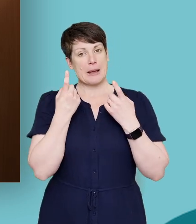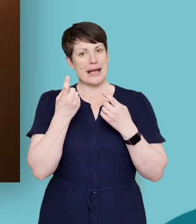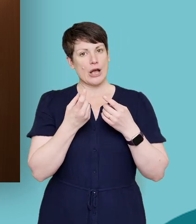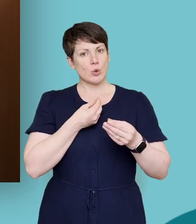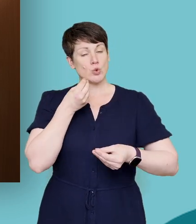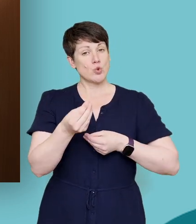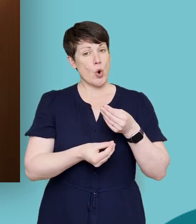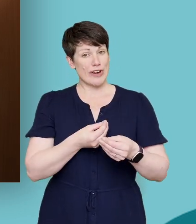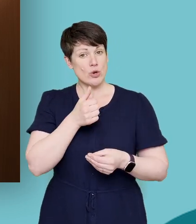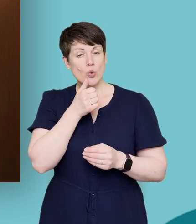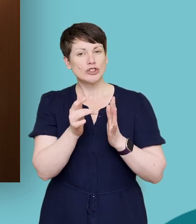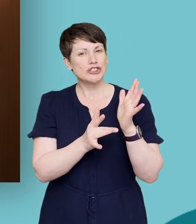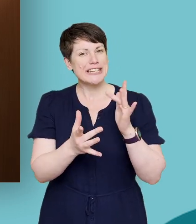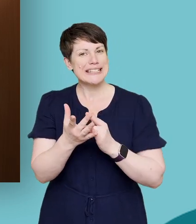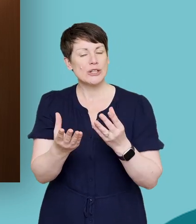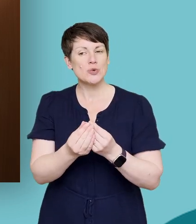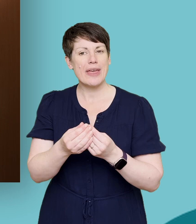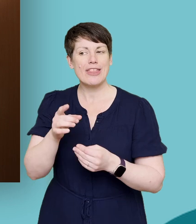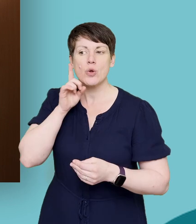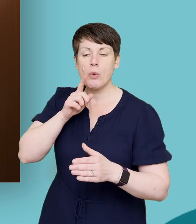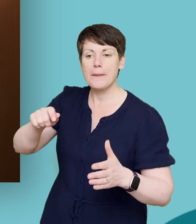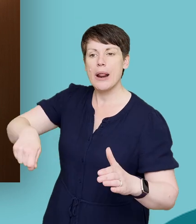woman at the well as an example of a story of justice.